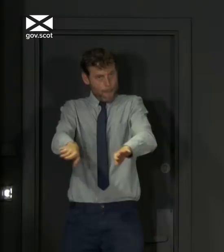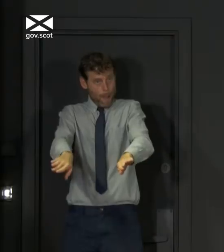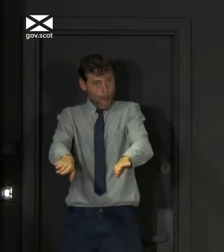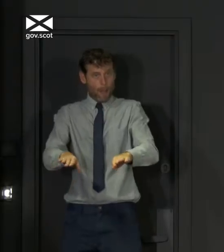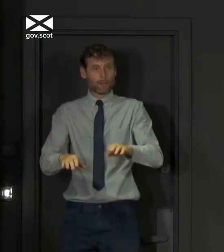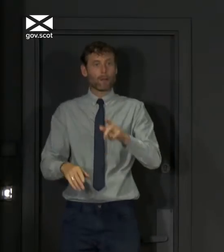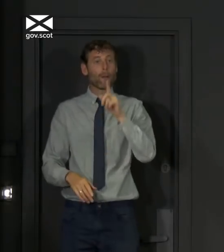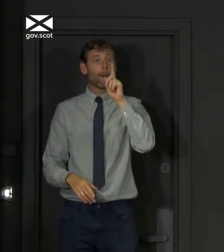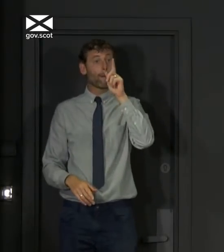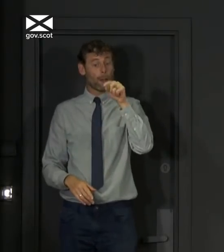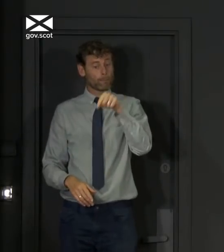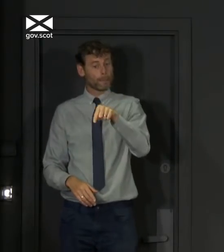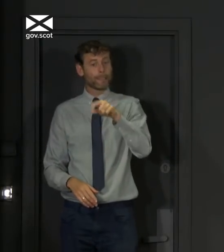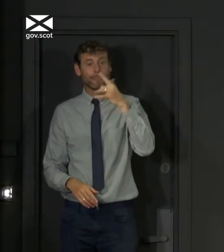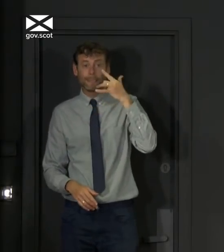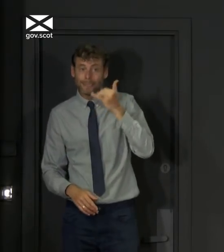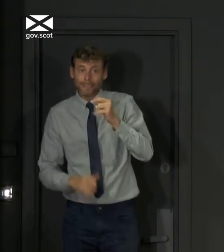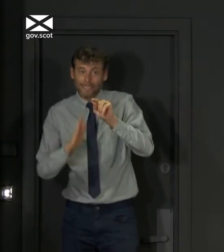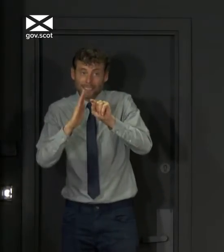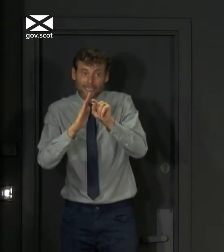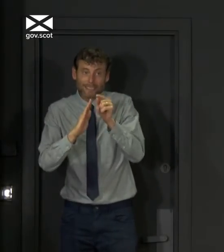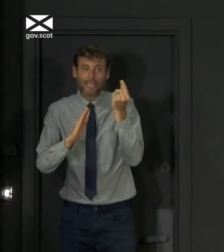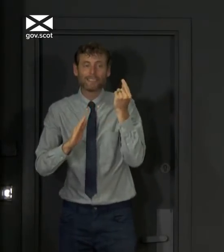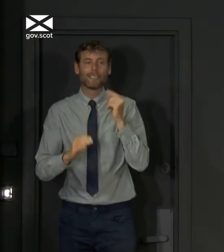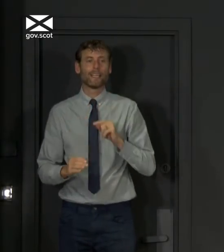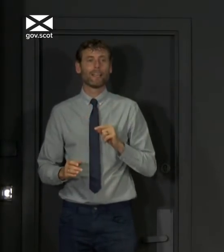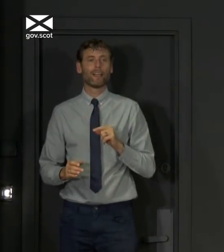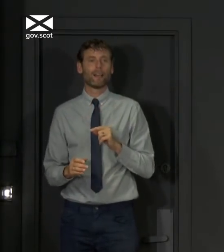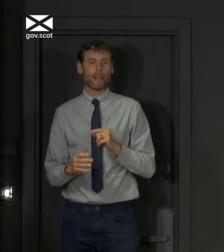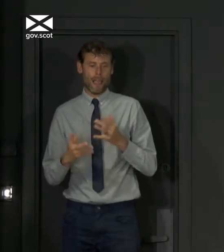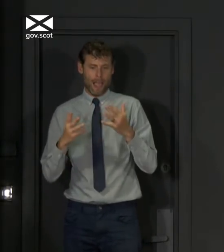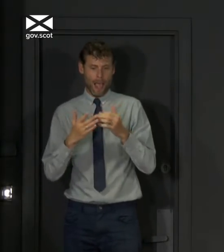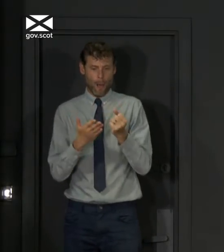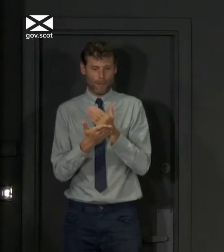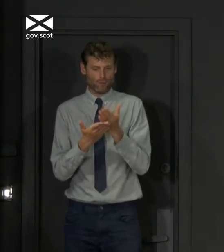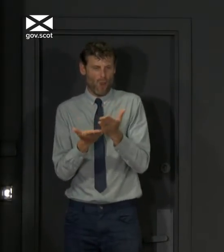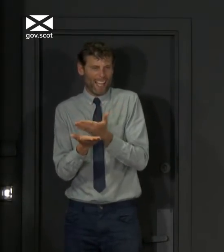will be required, the other hygiene measures, that's the work we need to do to make sure